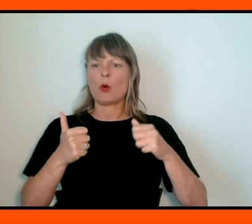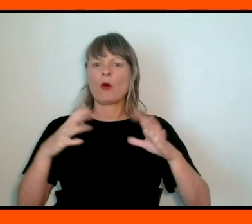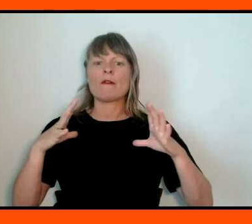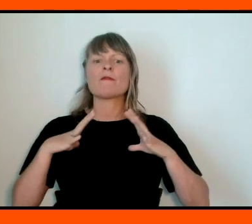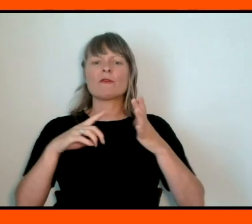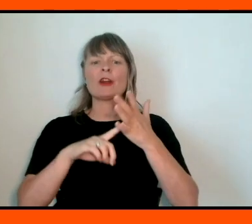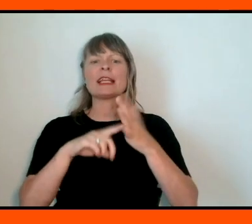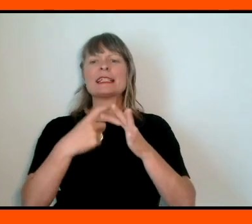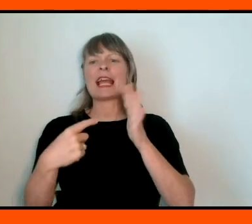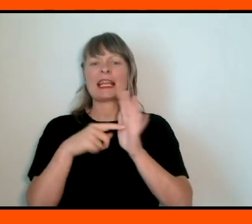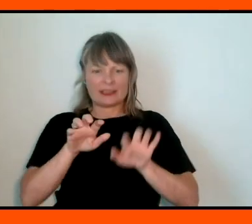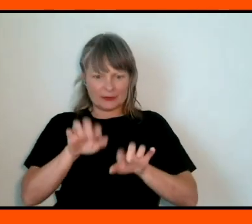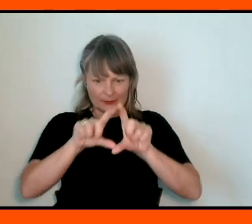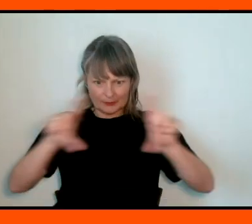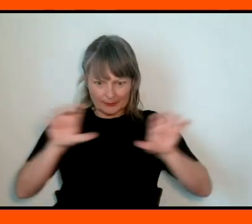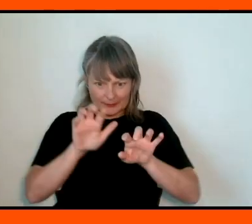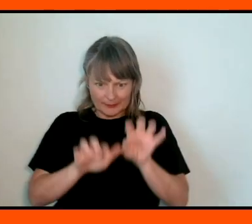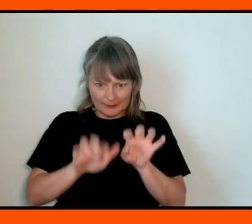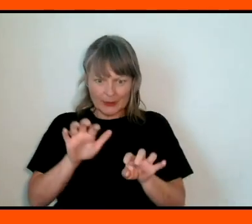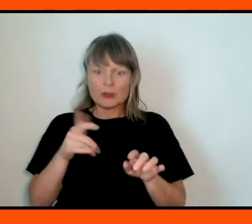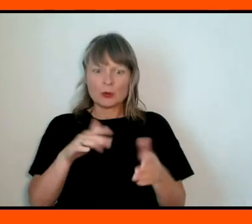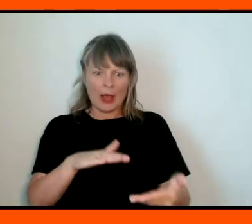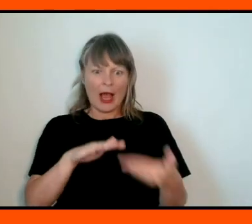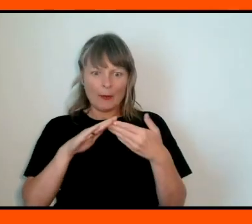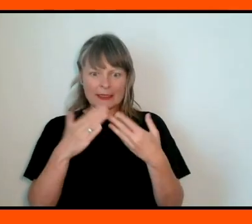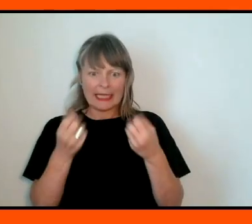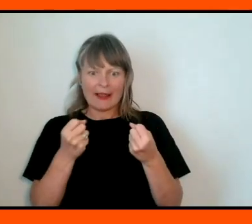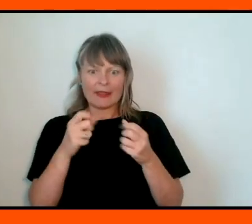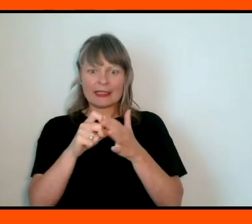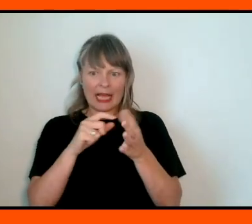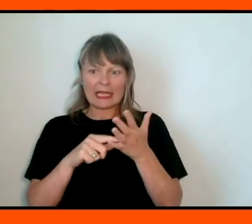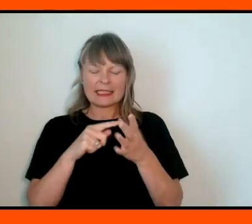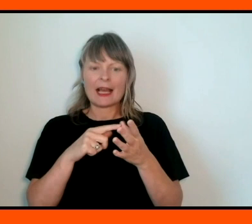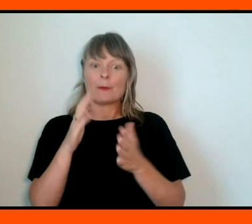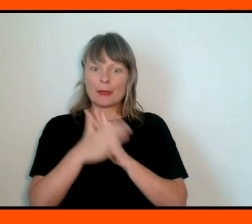to get the data that we need. This increases the time and costs of processing that data.